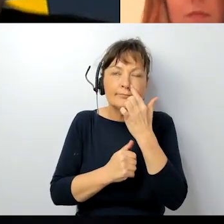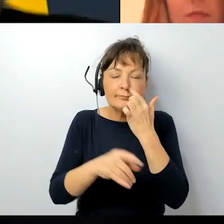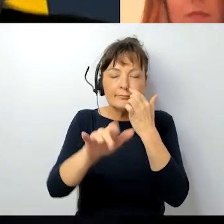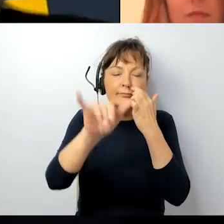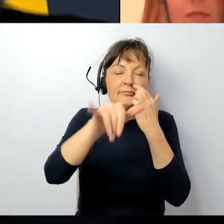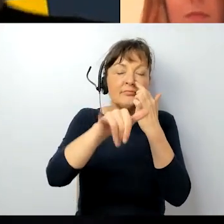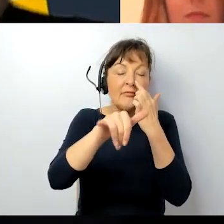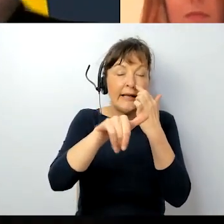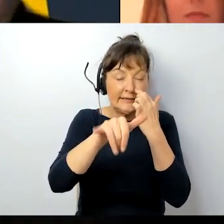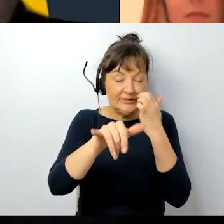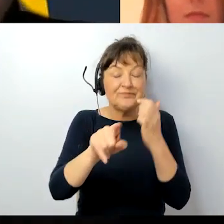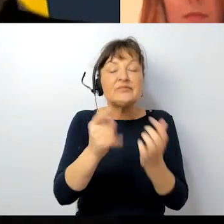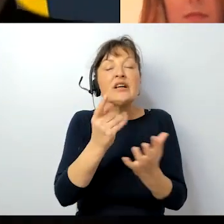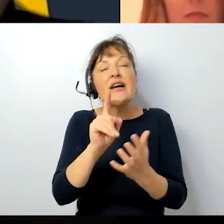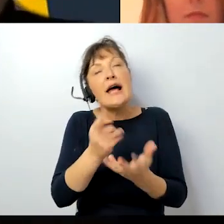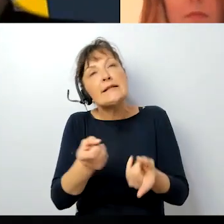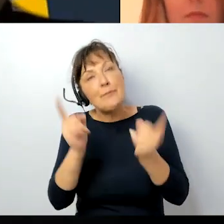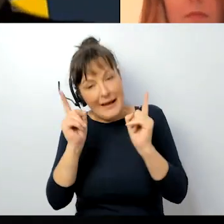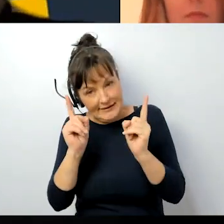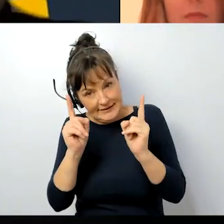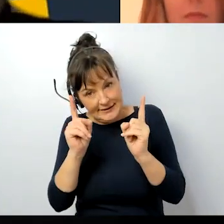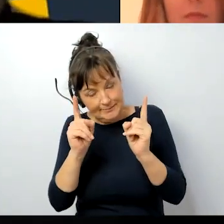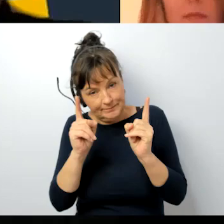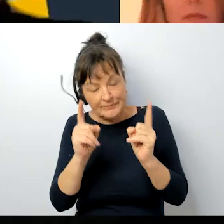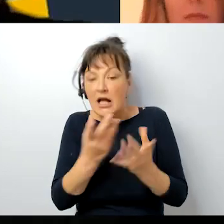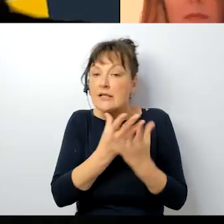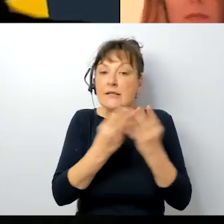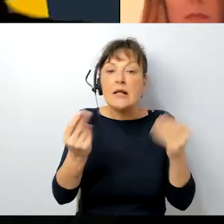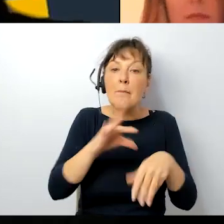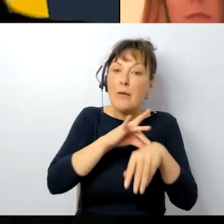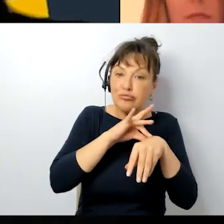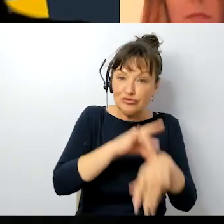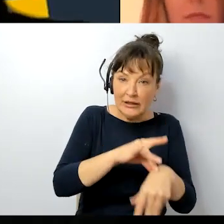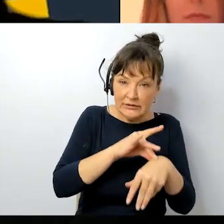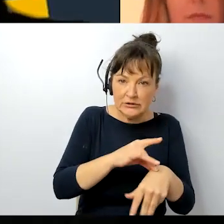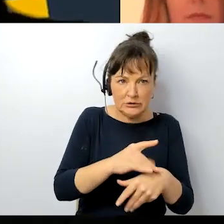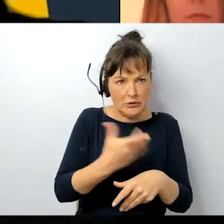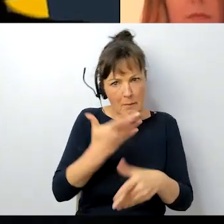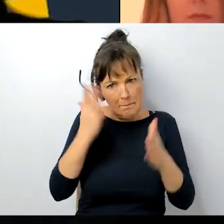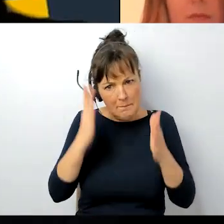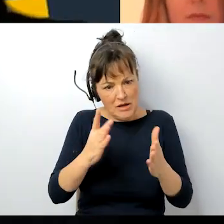a part focus on grades and qualifications, but a lot of that depends on the apprenticeship that